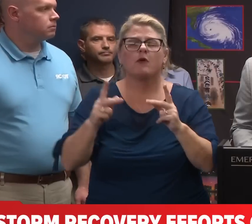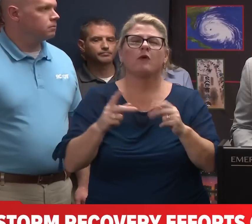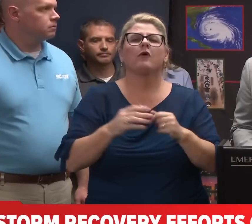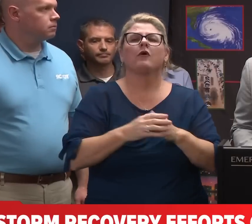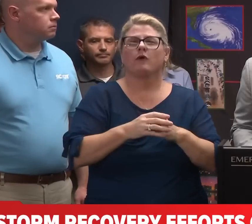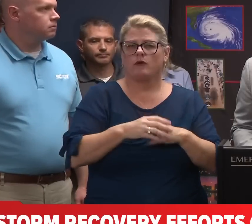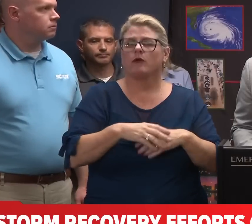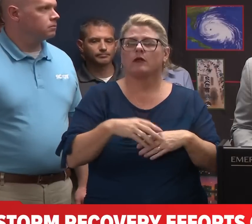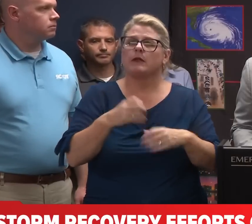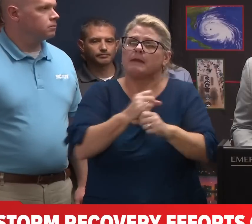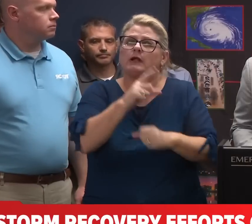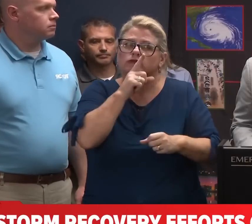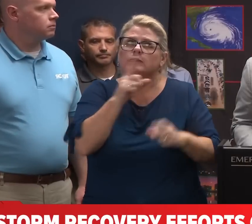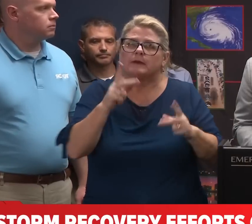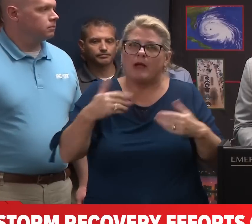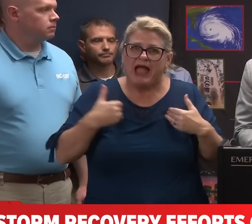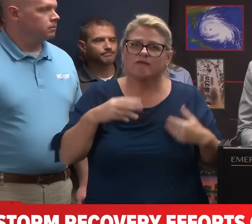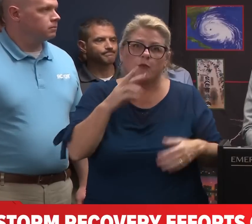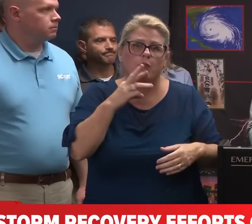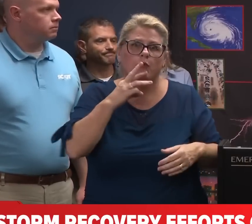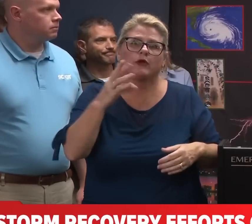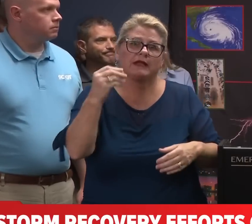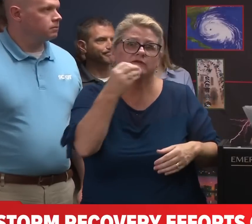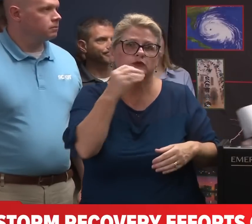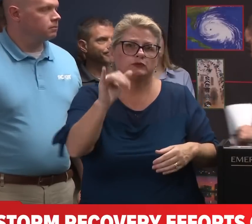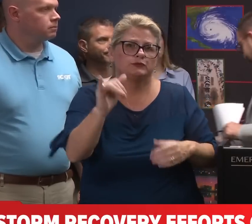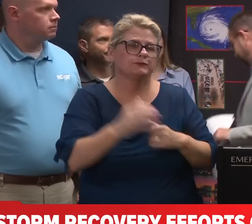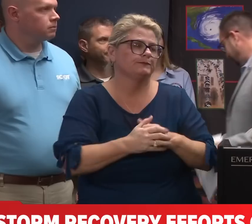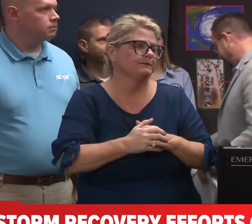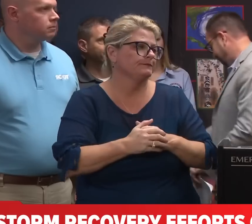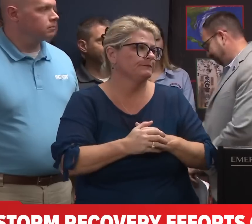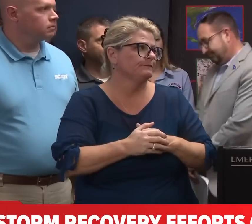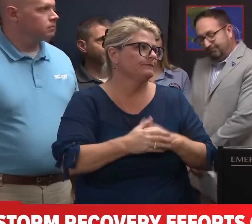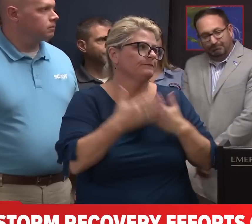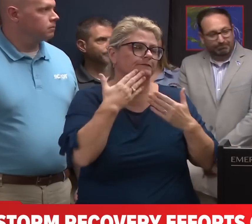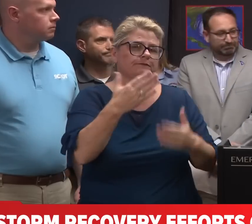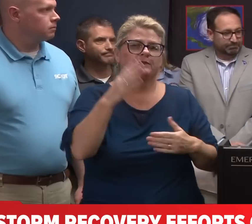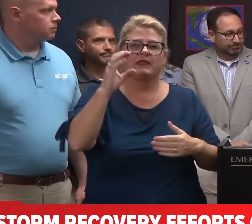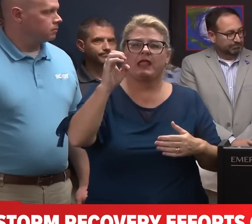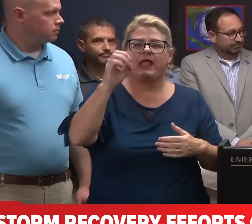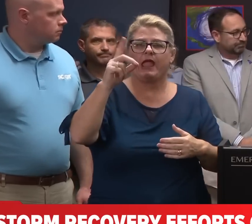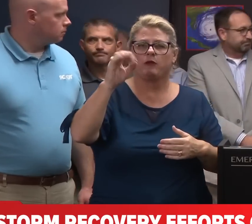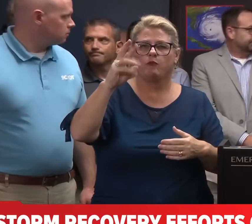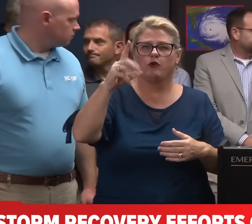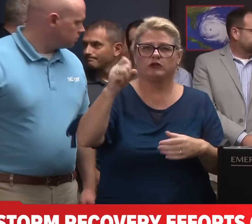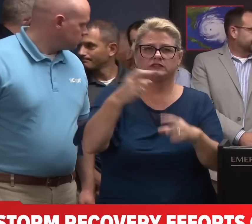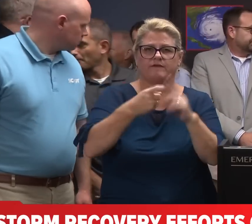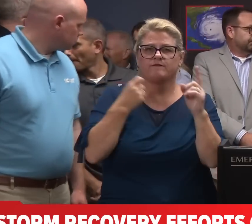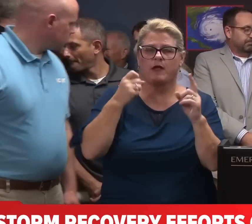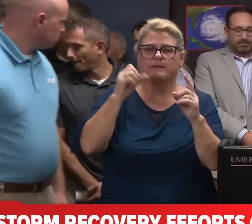uh there is feeding and, and water. Thank you. Thank you, Doctor Edward Sumo, South Carolina Public Health.